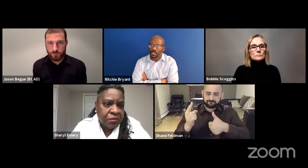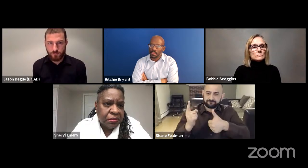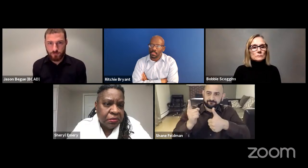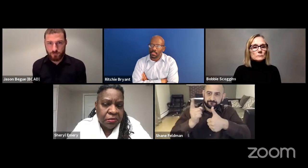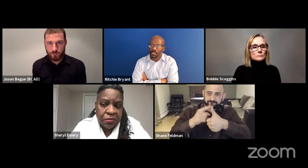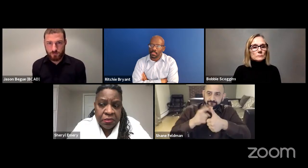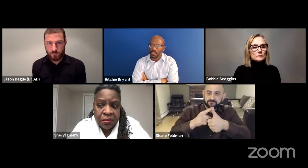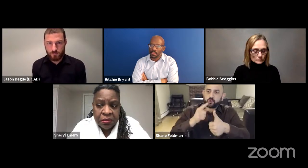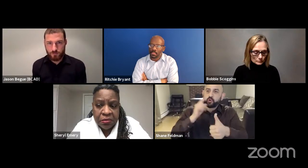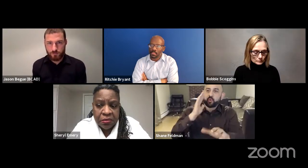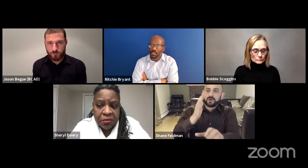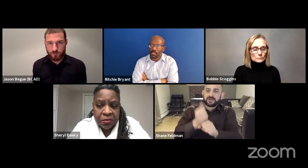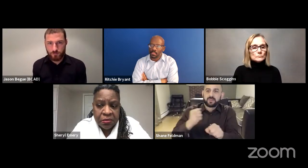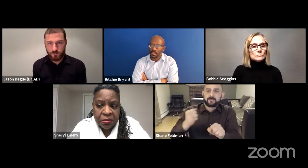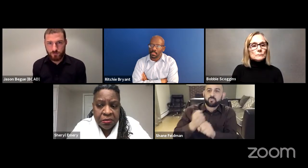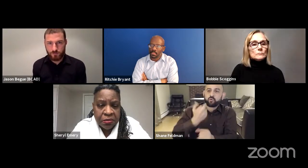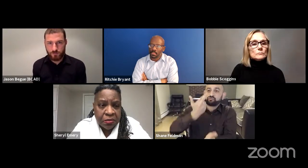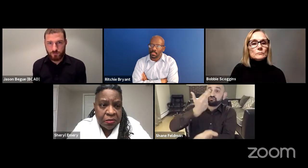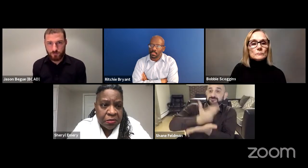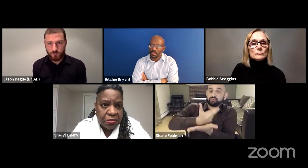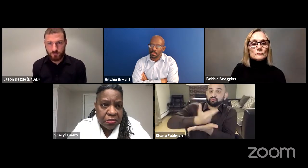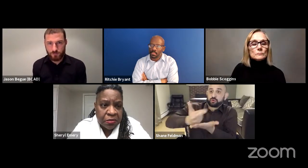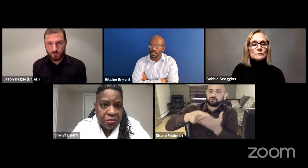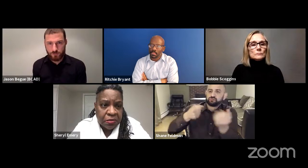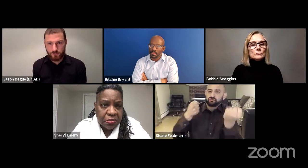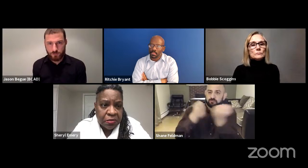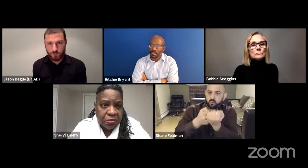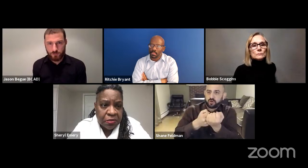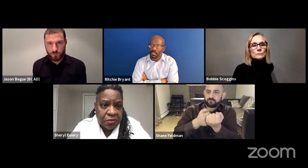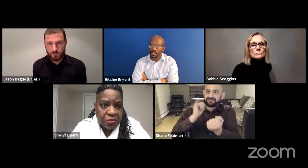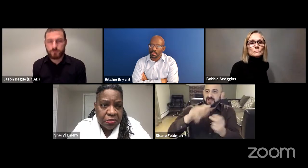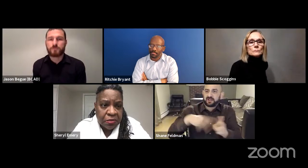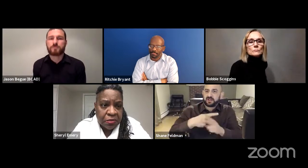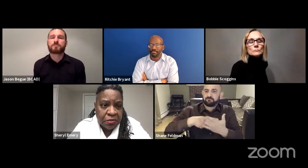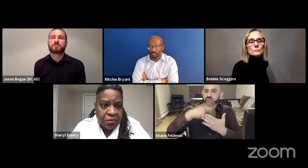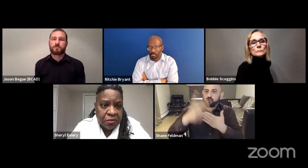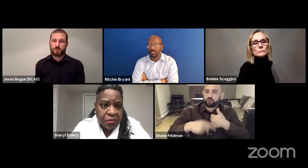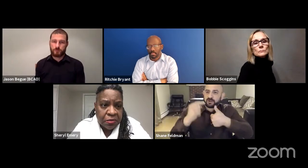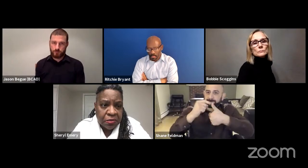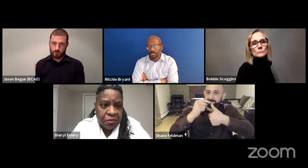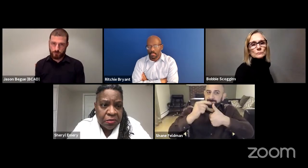should host ‑‑ or who should collaborate on this, I want the to consider the resources.